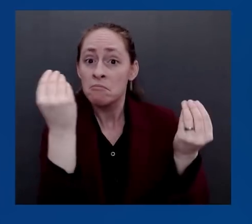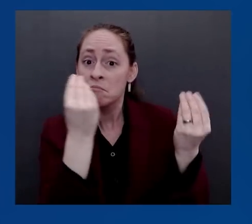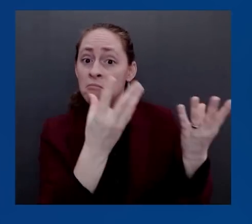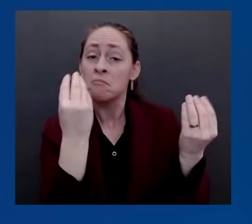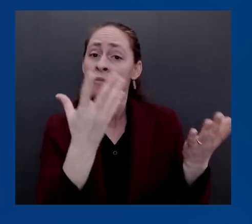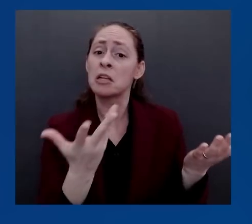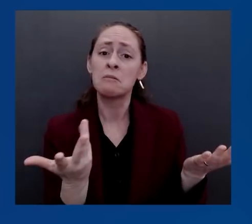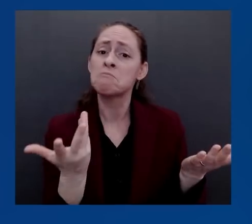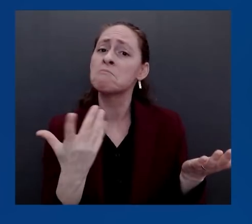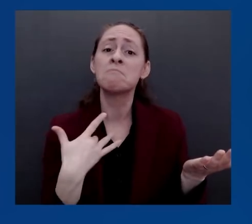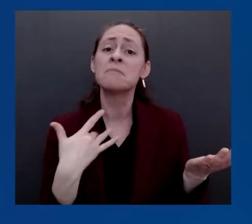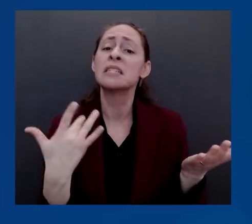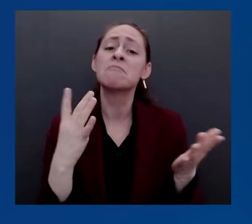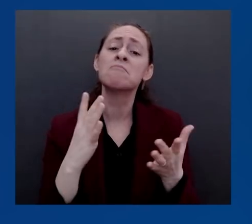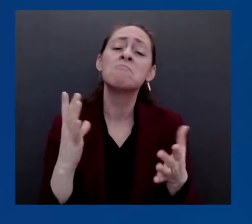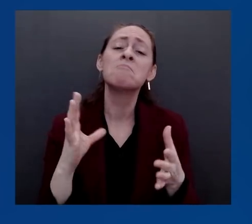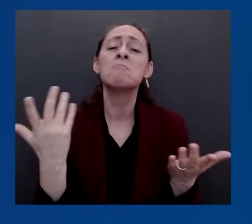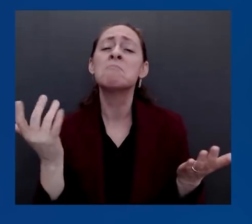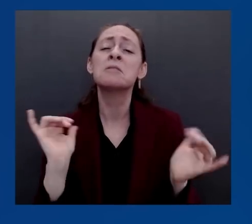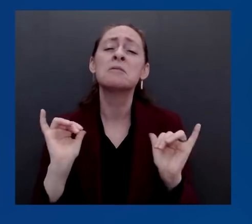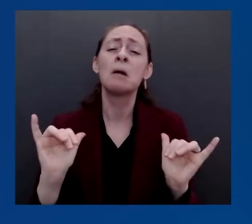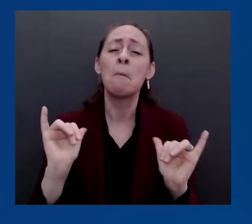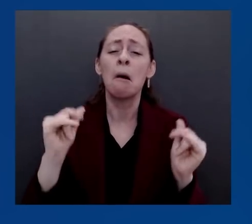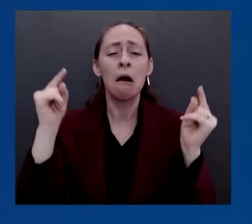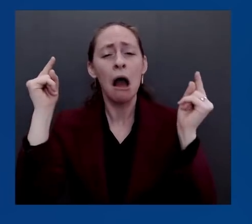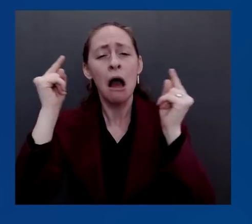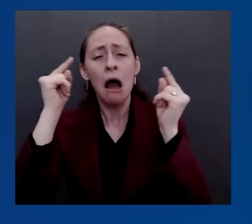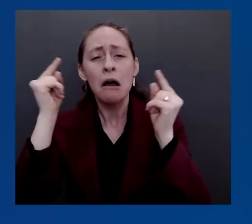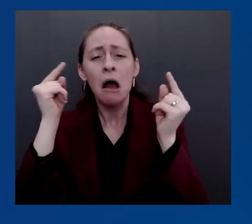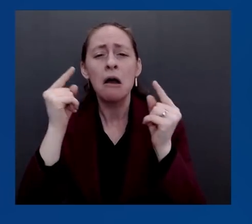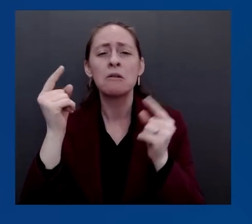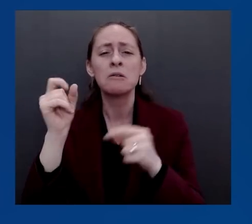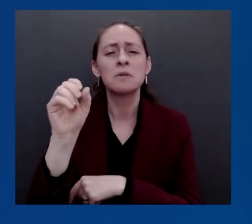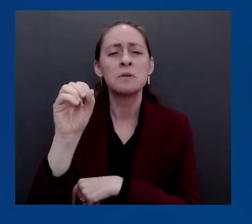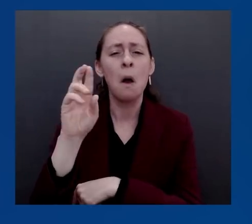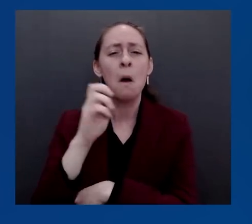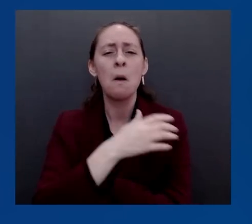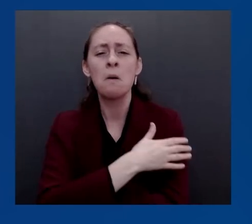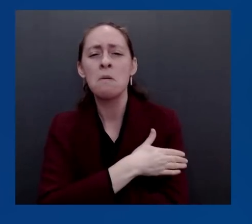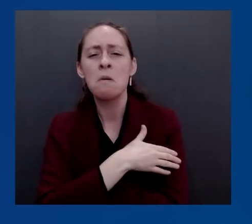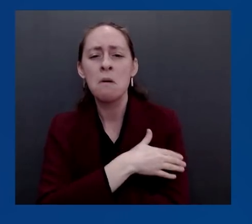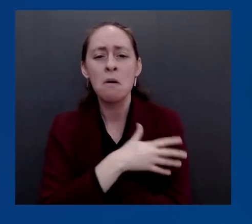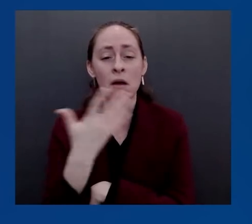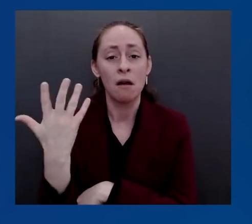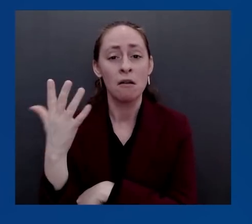And the V-Safe data found medical care was rarely received after a booster dose.